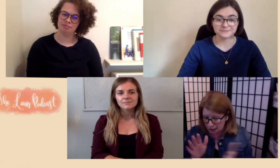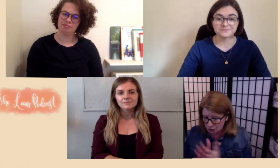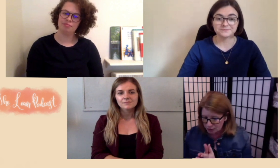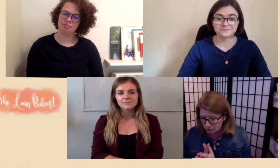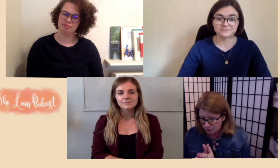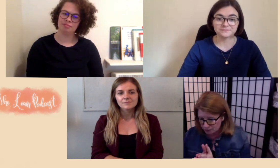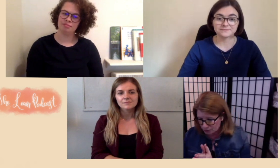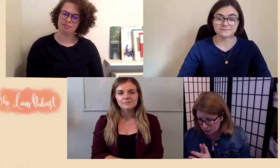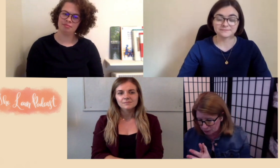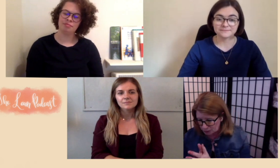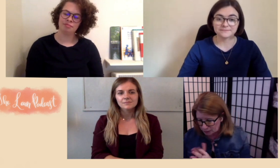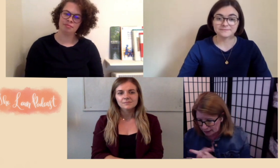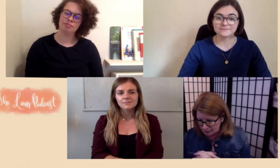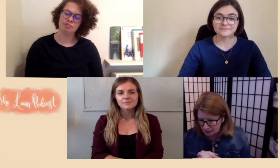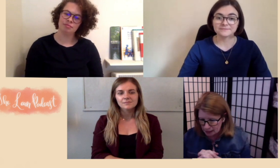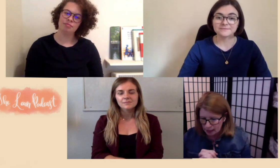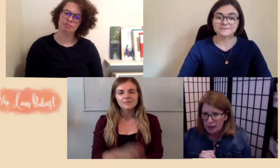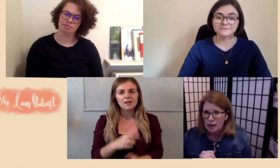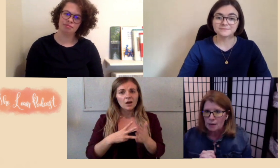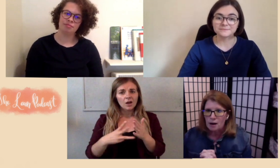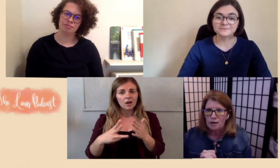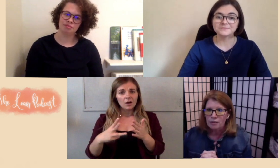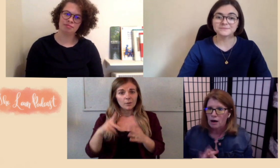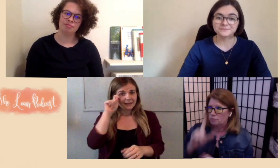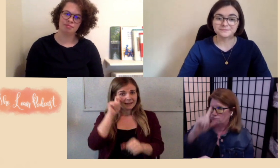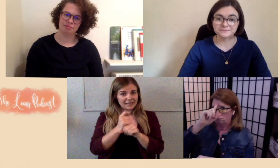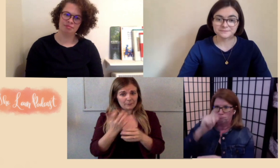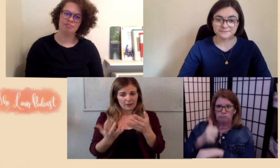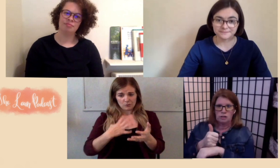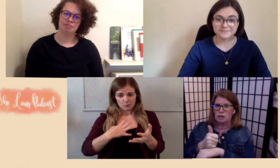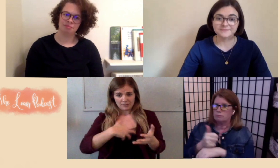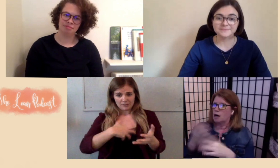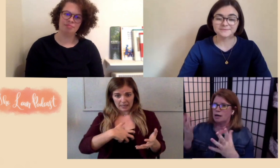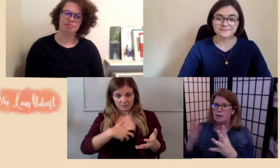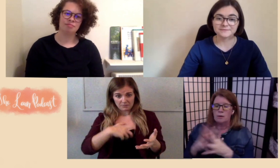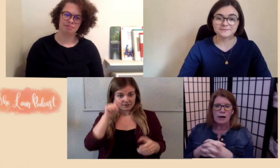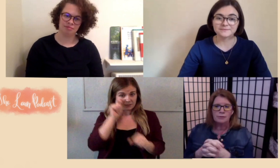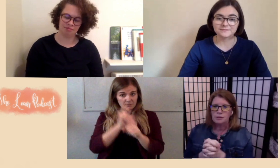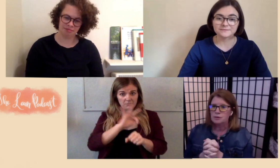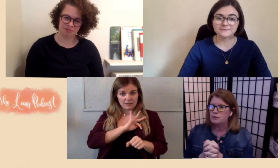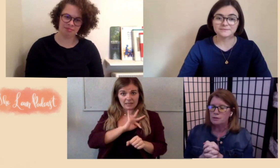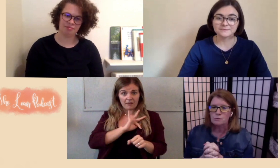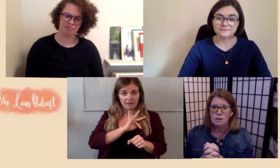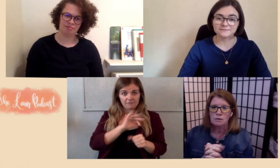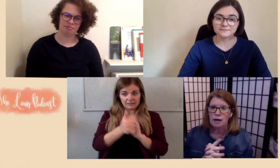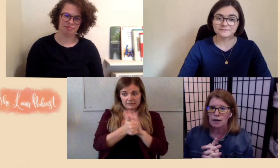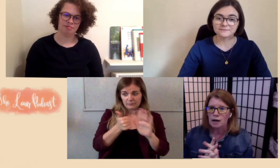I was pretty competent, linguistically, in part because I started learning at a young age, learned from the deaf community,